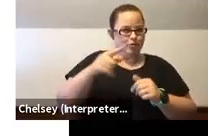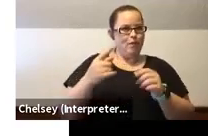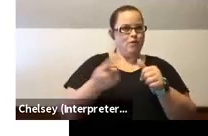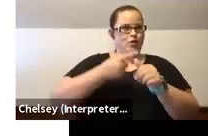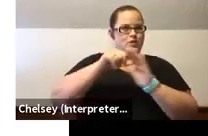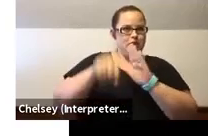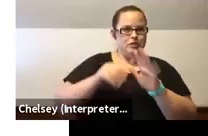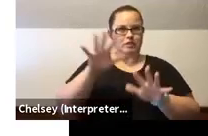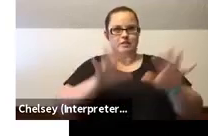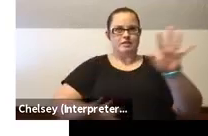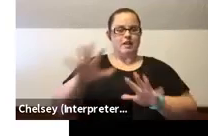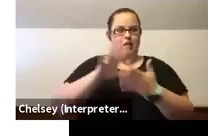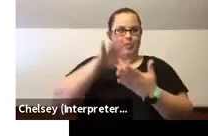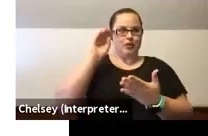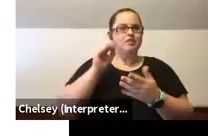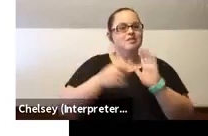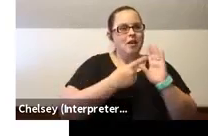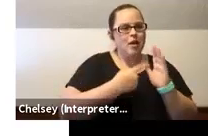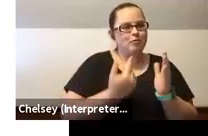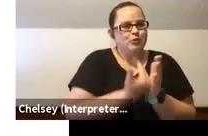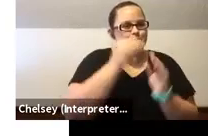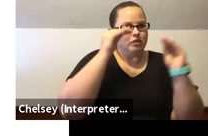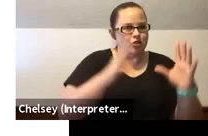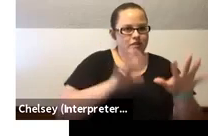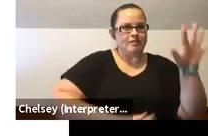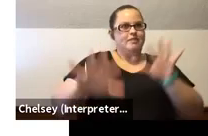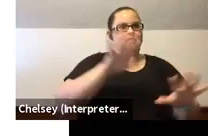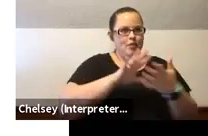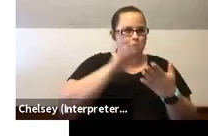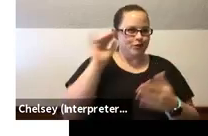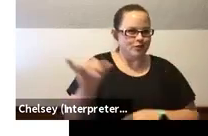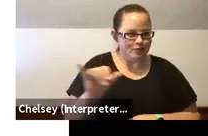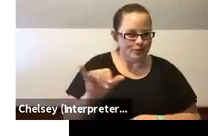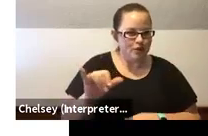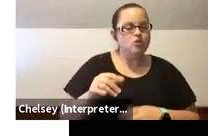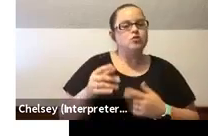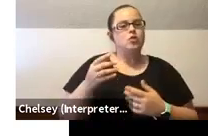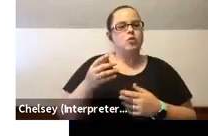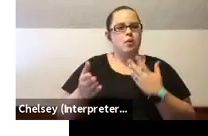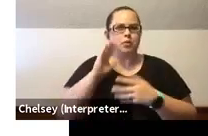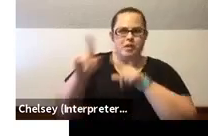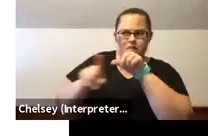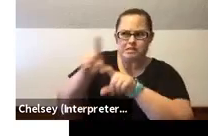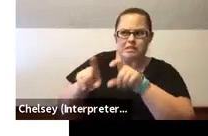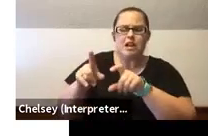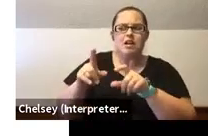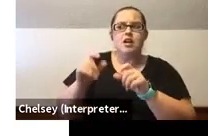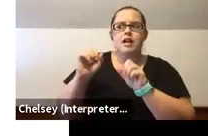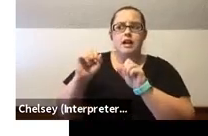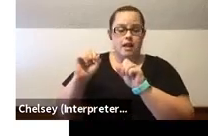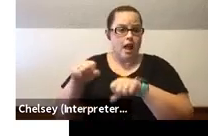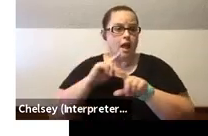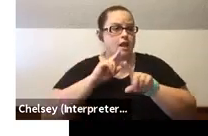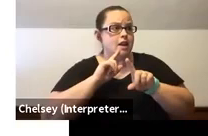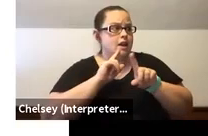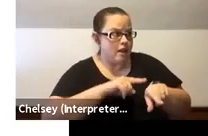Sage Talbot: So they may have questions as well. So try to answer those as best as possible. Or you can always refer them to your DSP&S counselor and we're more than happy.